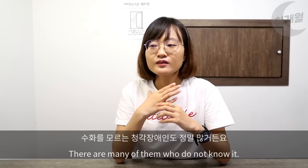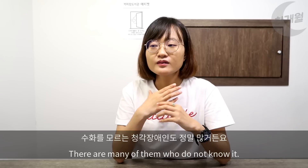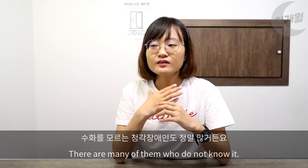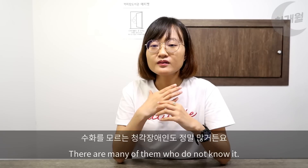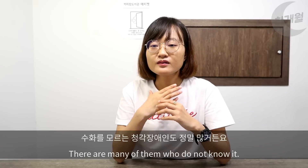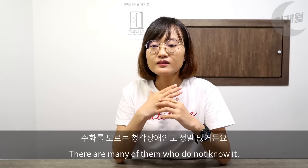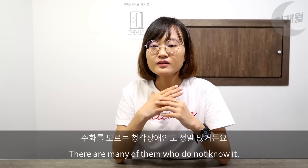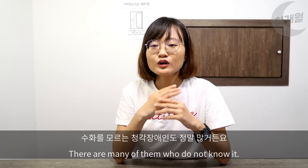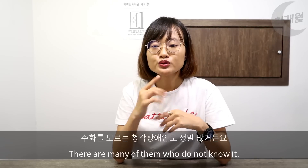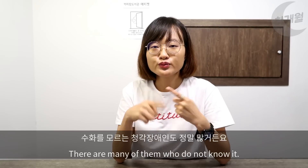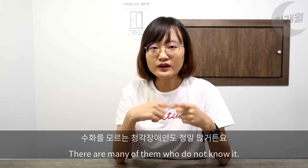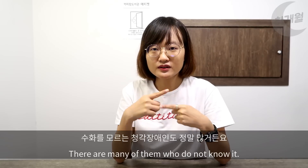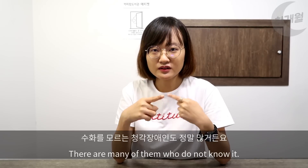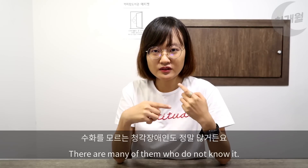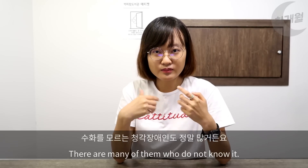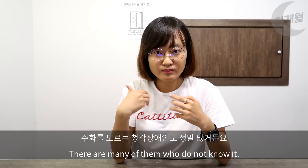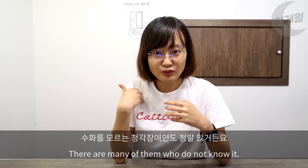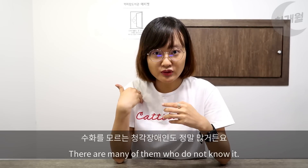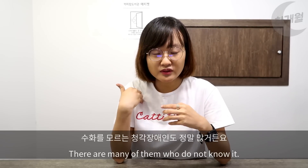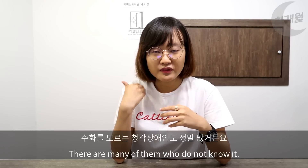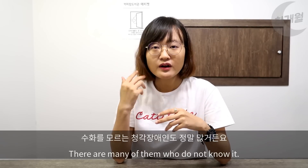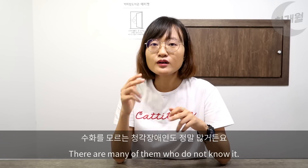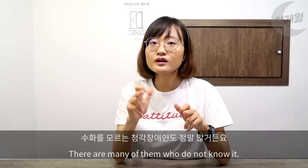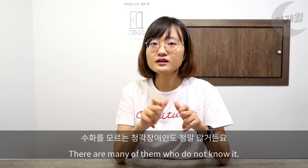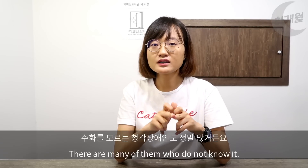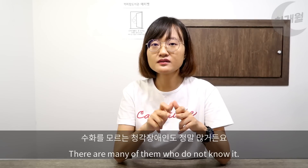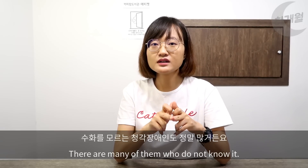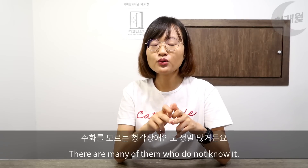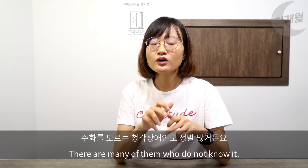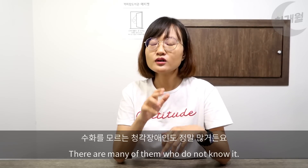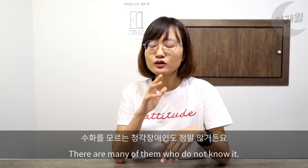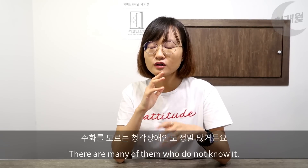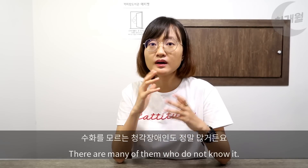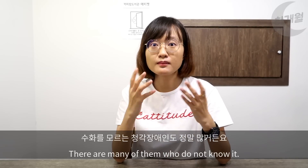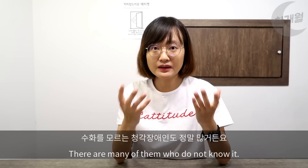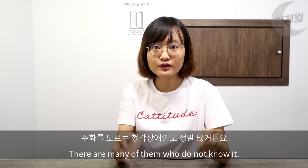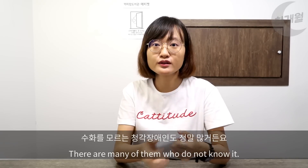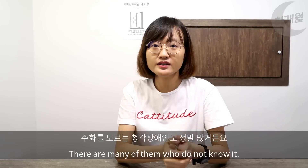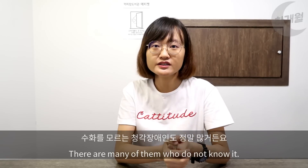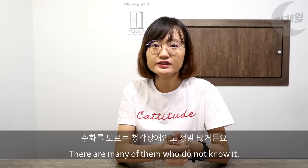There are many of them who do not know it.